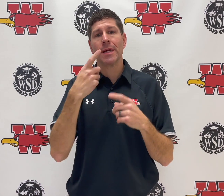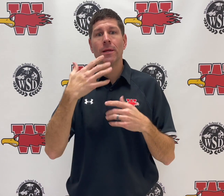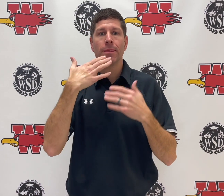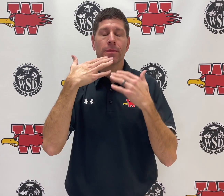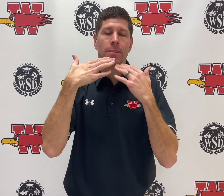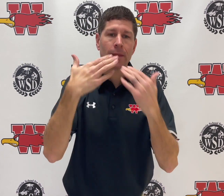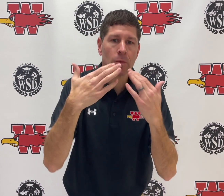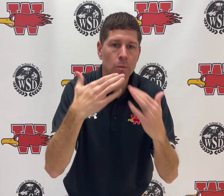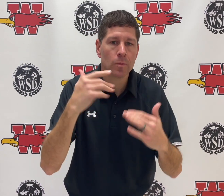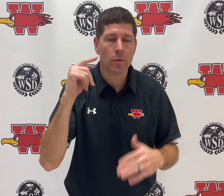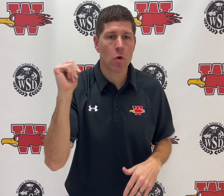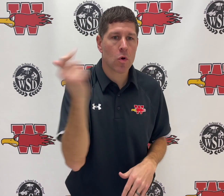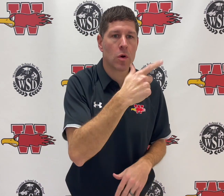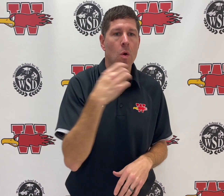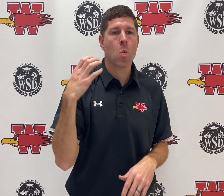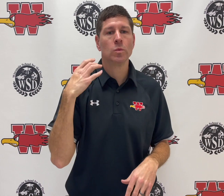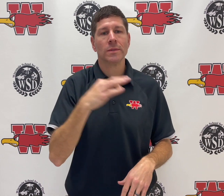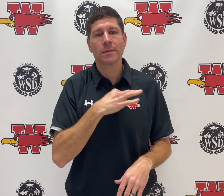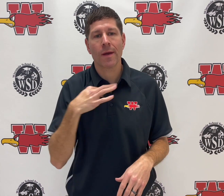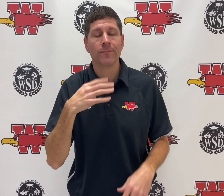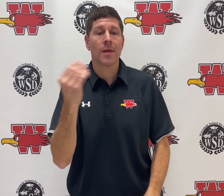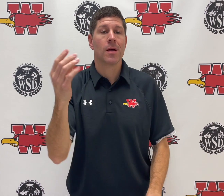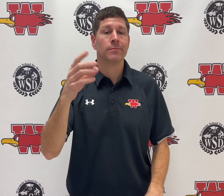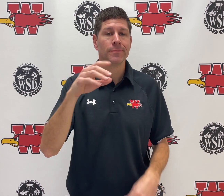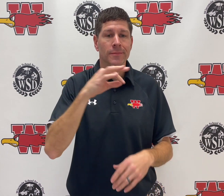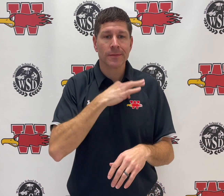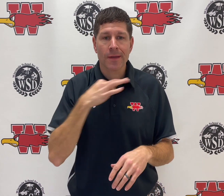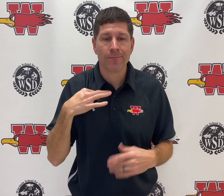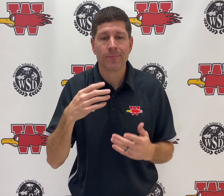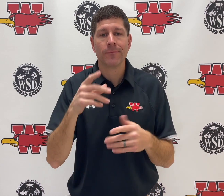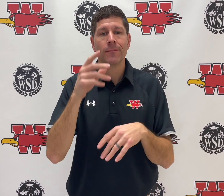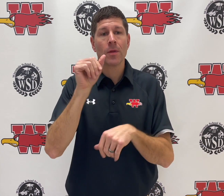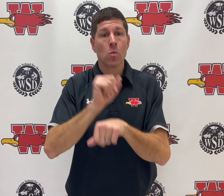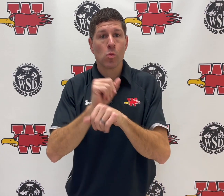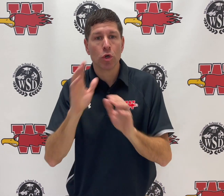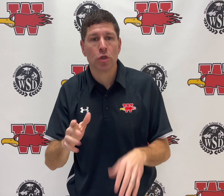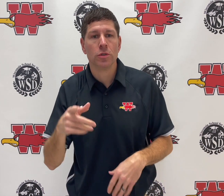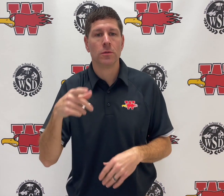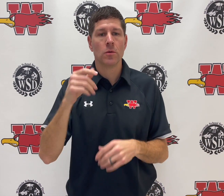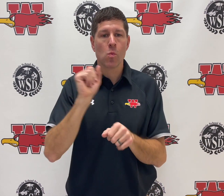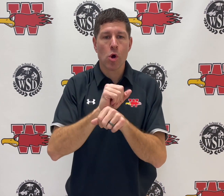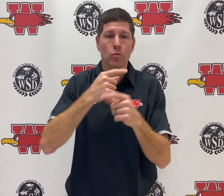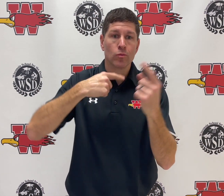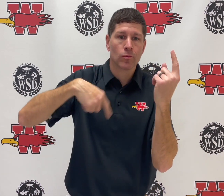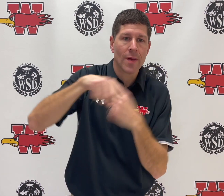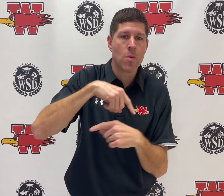And I just want to extend a thank you to all the coaching staff, staff workers, for everyone